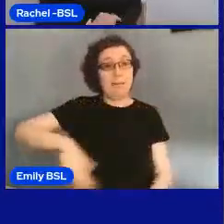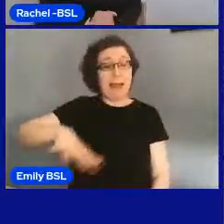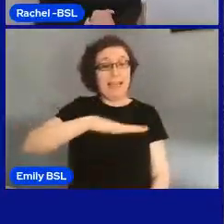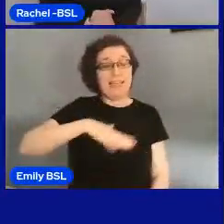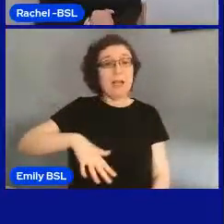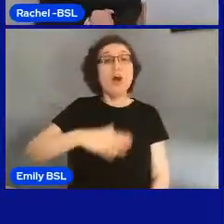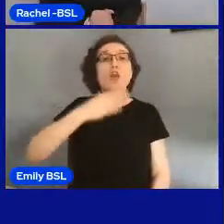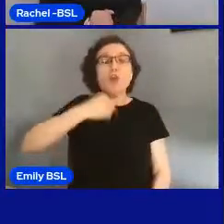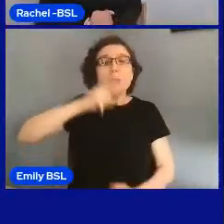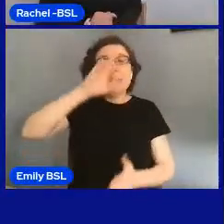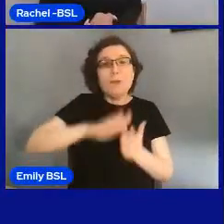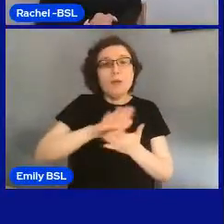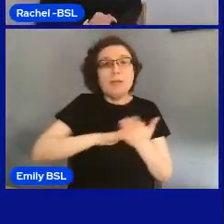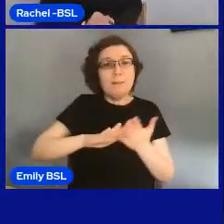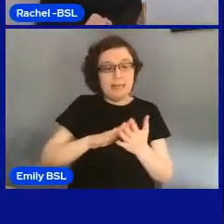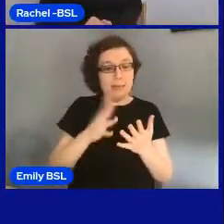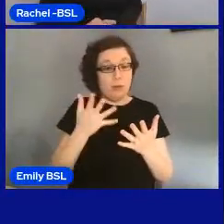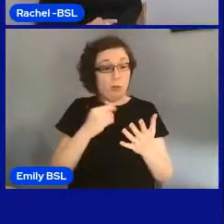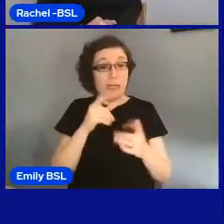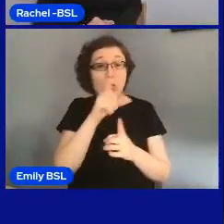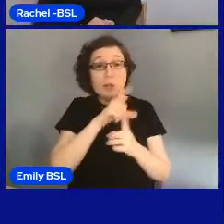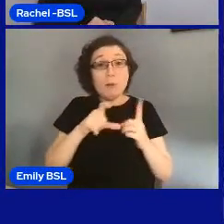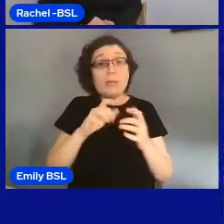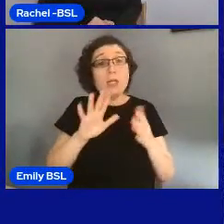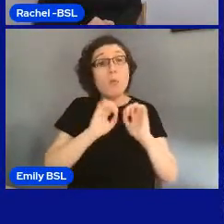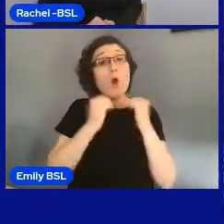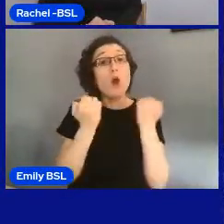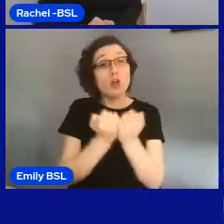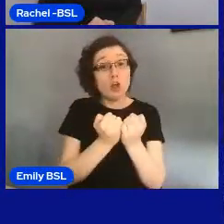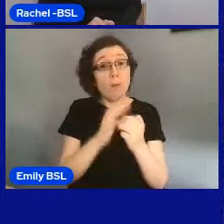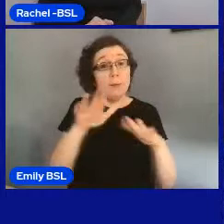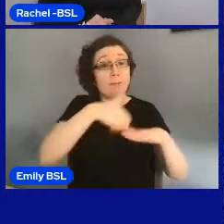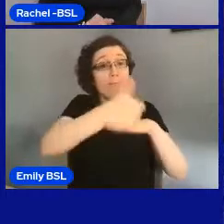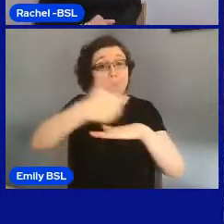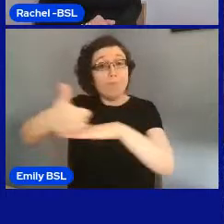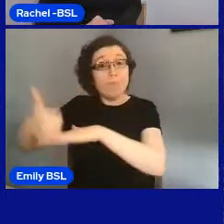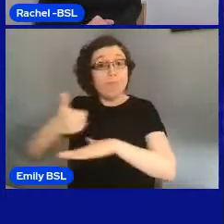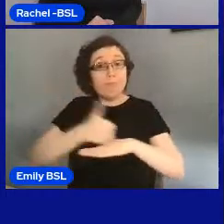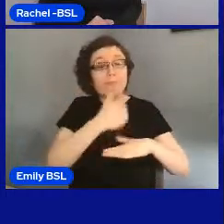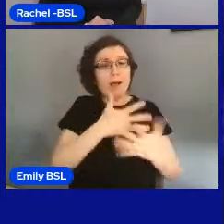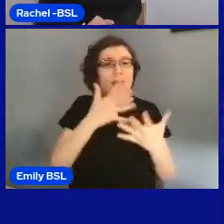workshops that we have run very much a creative and playful safe environment